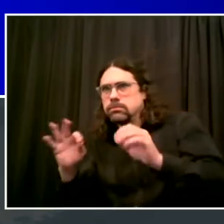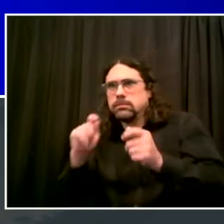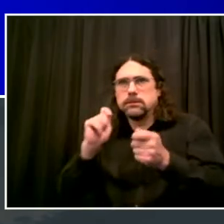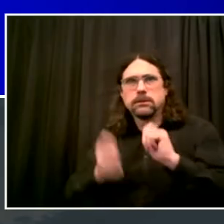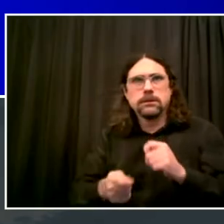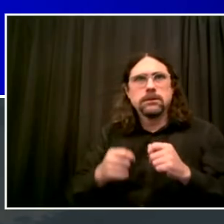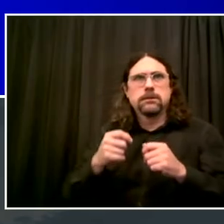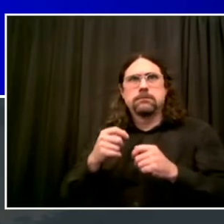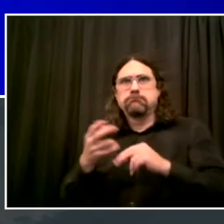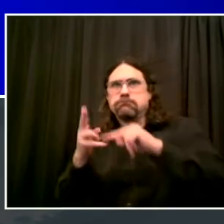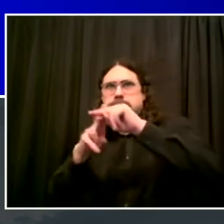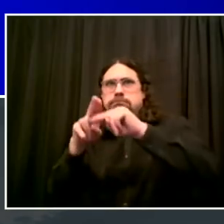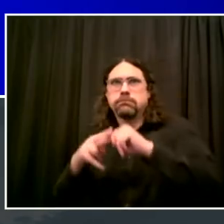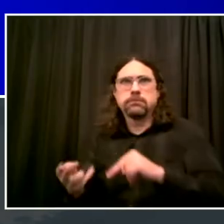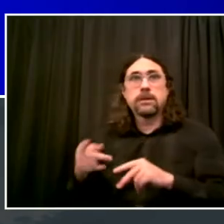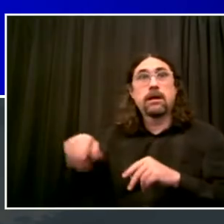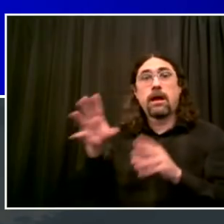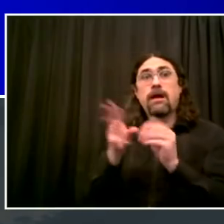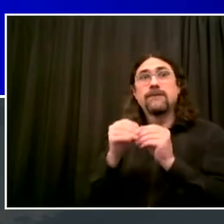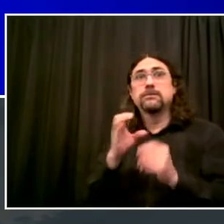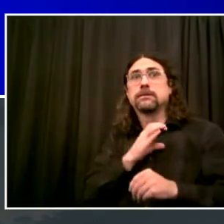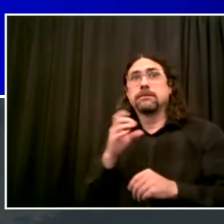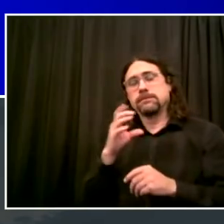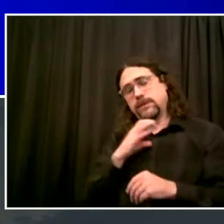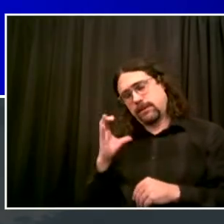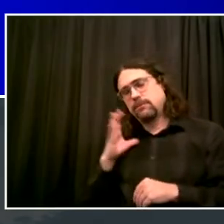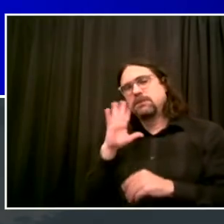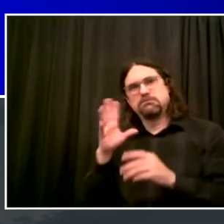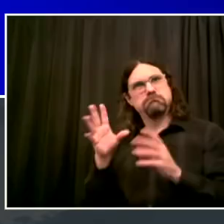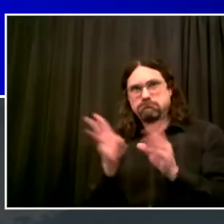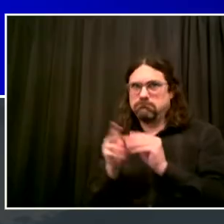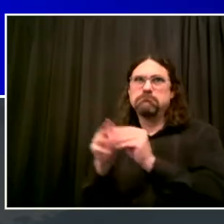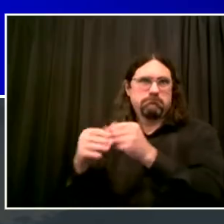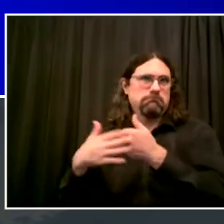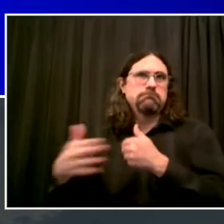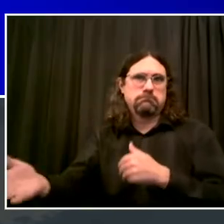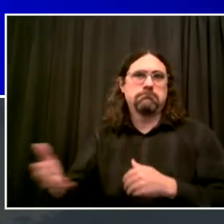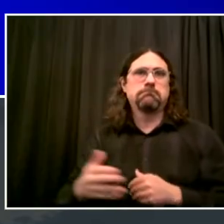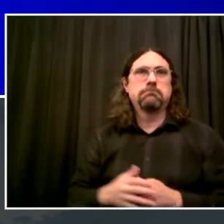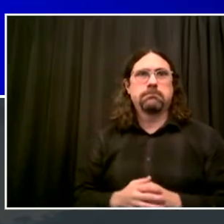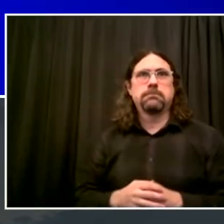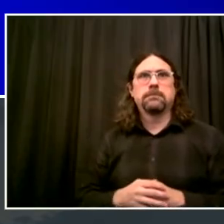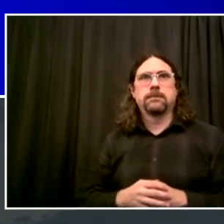THROUGH ALL OF THE PHASES AND BEYOND. THEY WILL BE CRITICAL TO FIURGING OUT WHAT'S WORKIN D WHAT'S NOT. WE WILL EXPLAIN